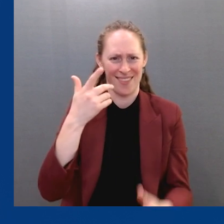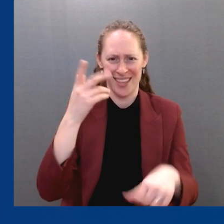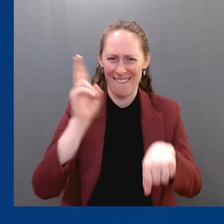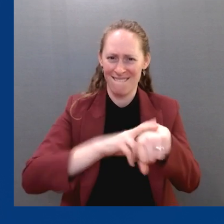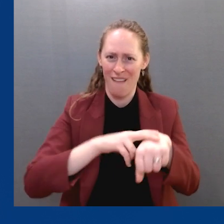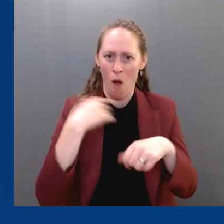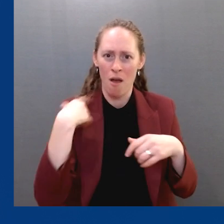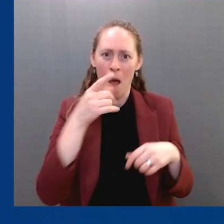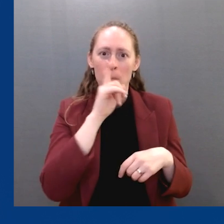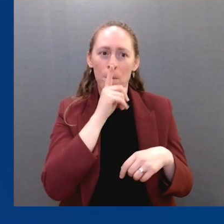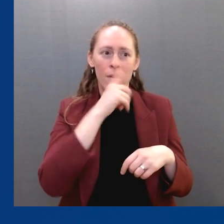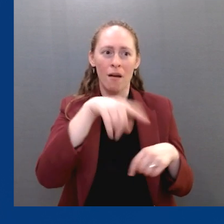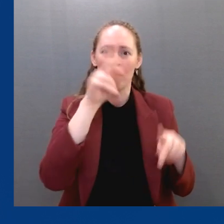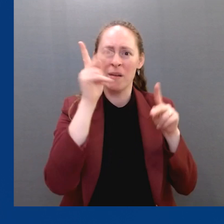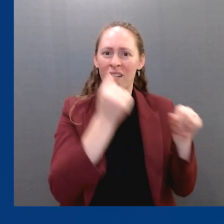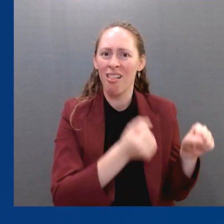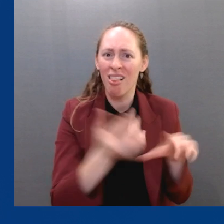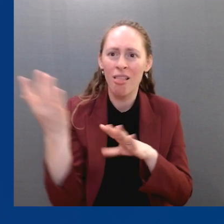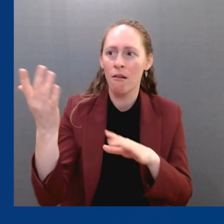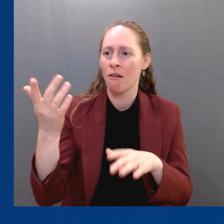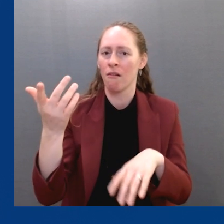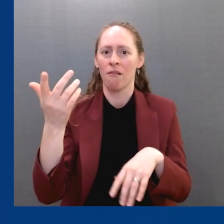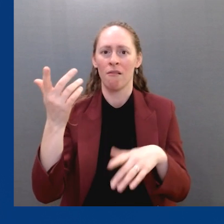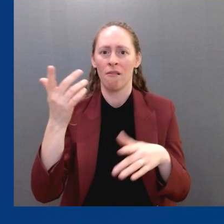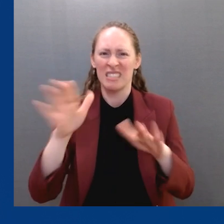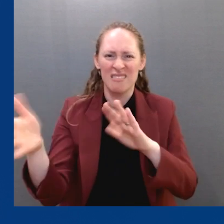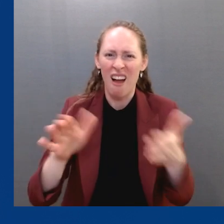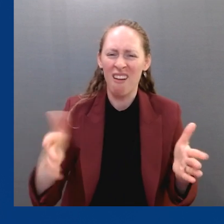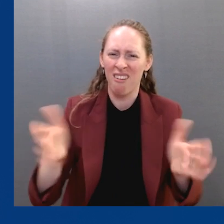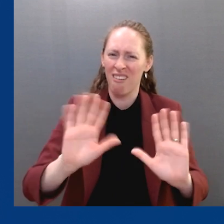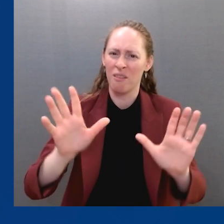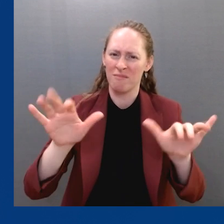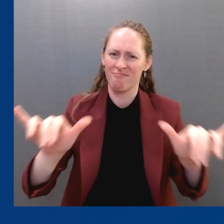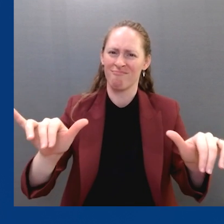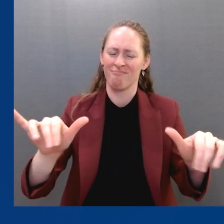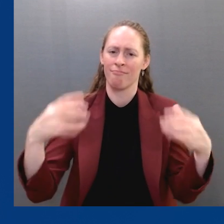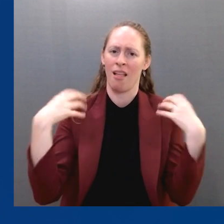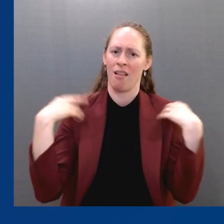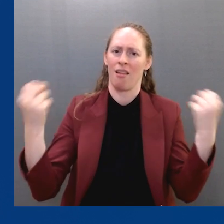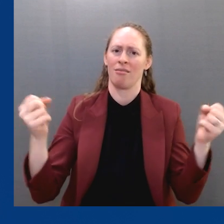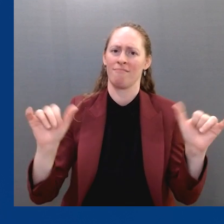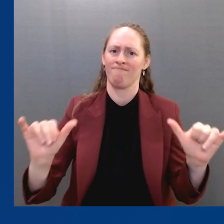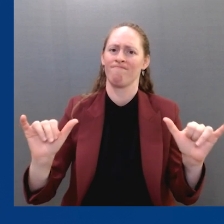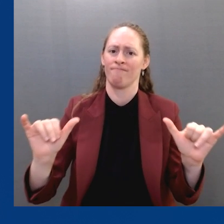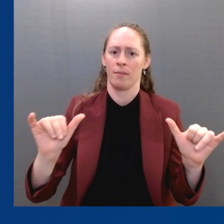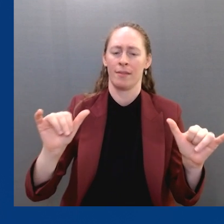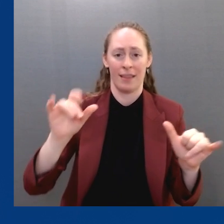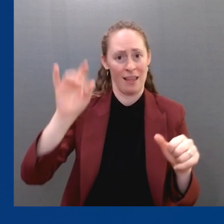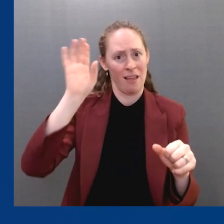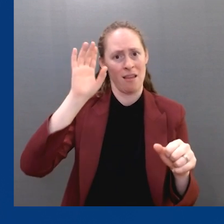And, you know, potentially more infections to come before that fall booster is available, which is why we really want to make sure people